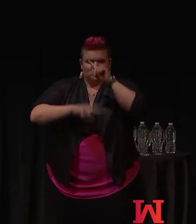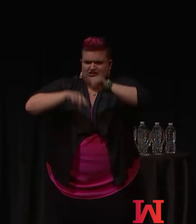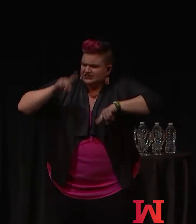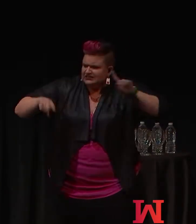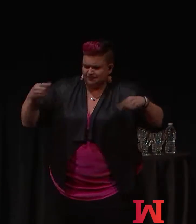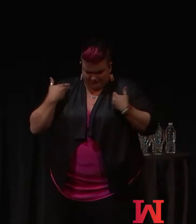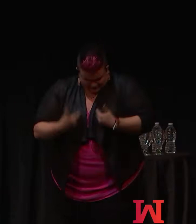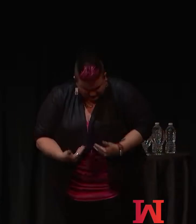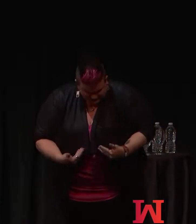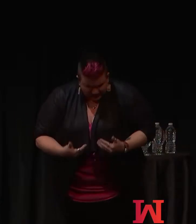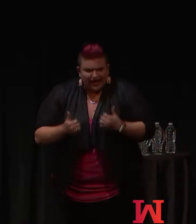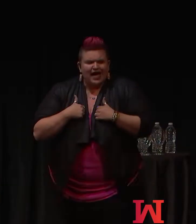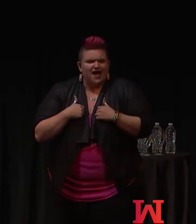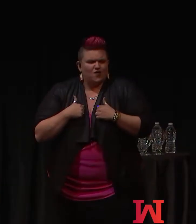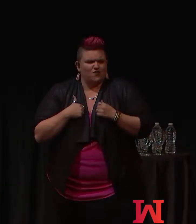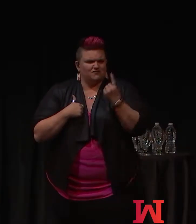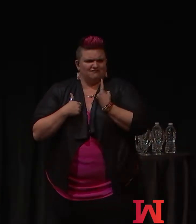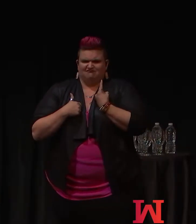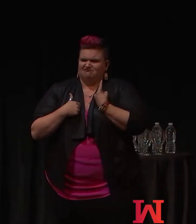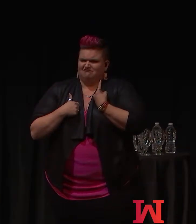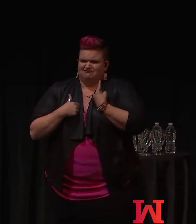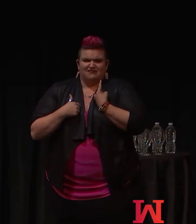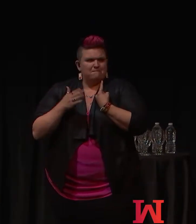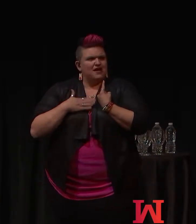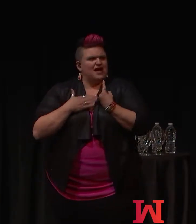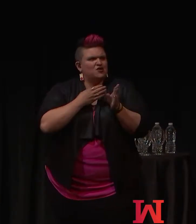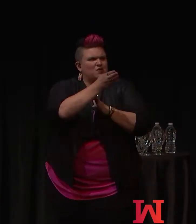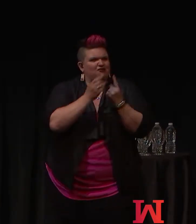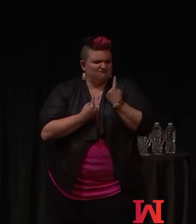could ever possibly find a singular fulfilling career path.